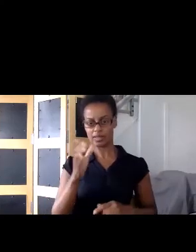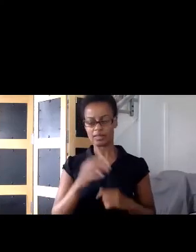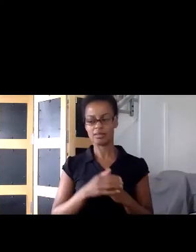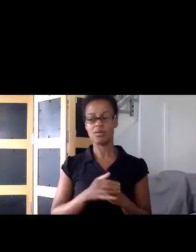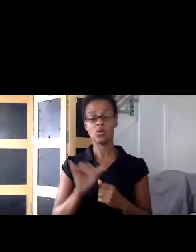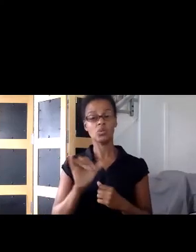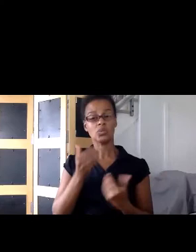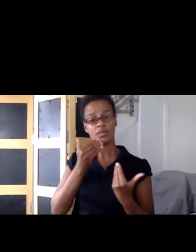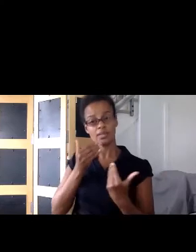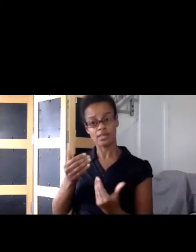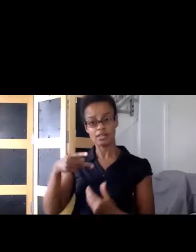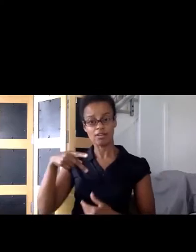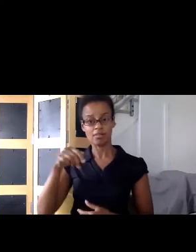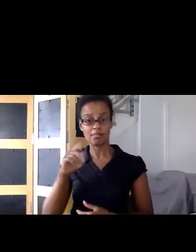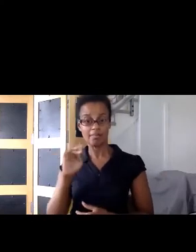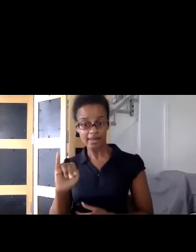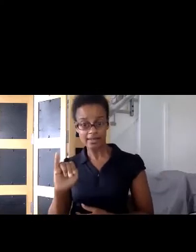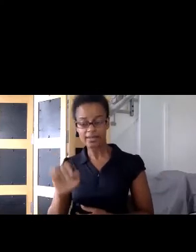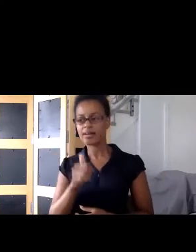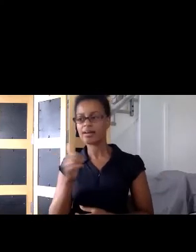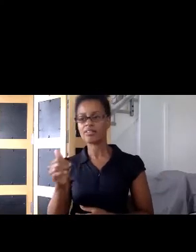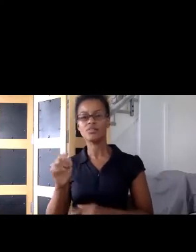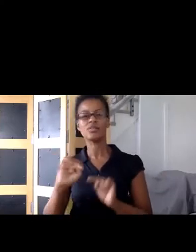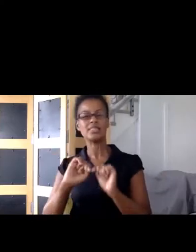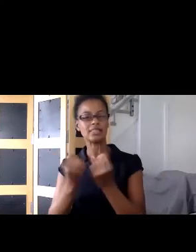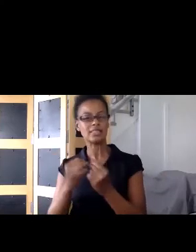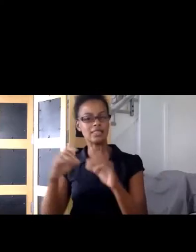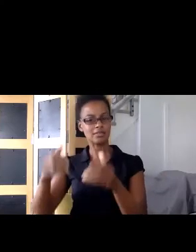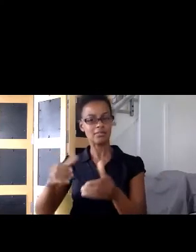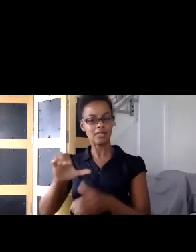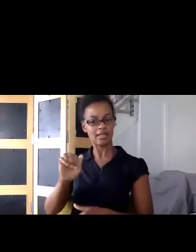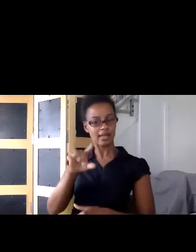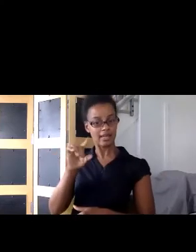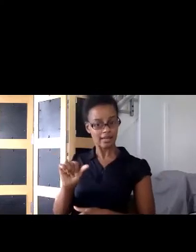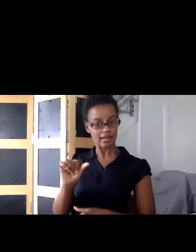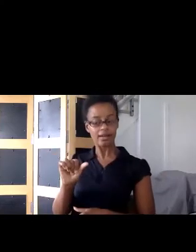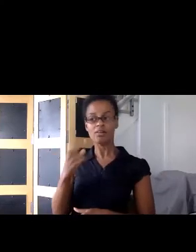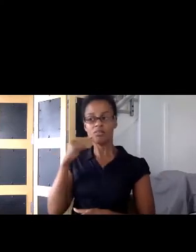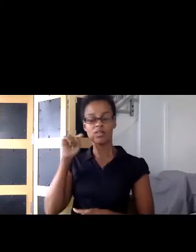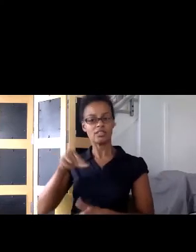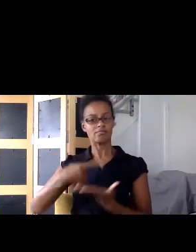the rest of CADA for allowing for this conversation to continue to keep happening on a regular